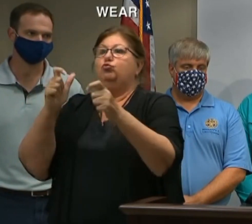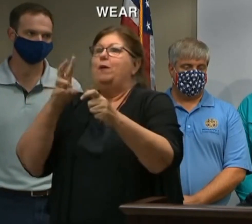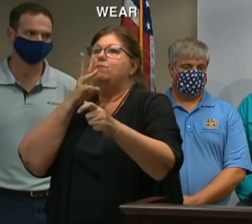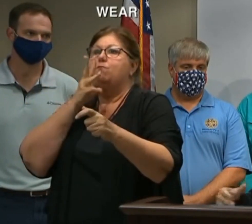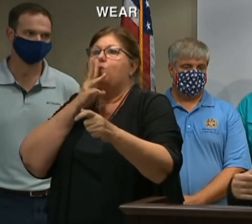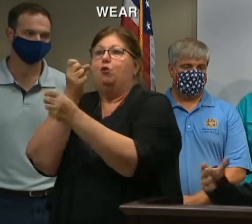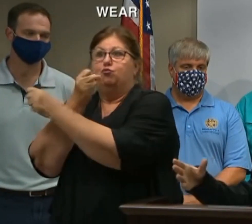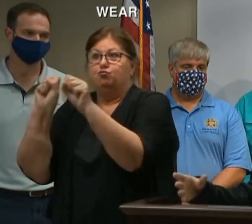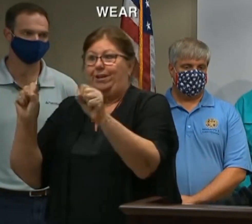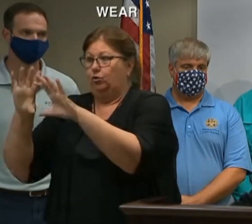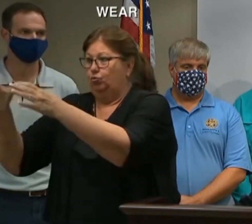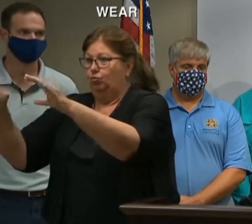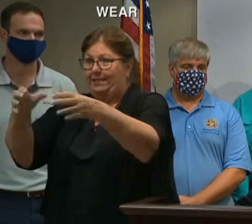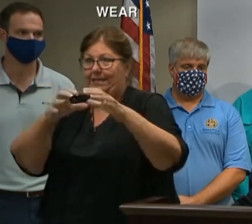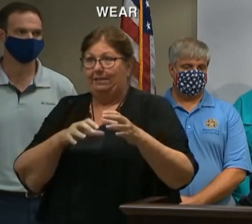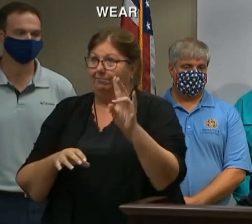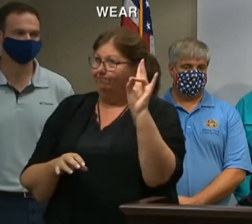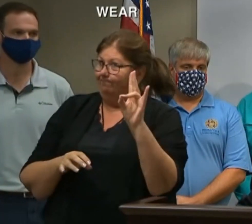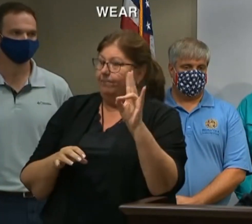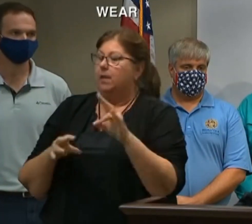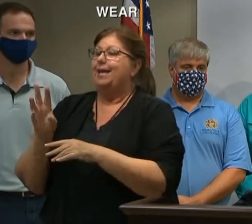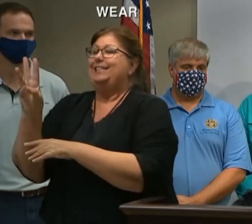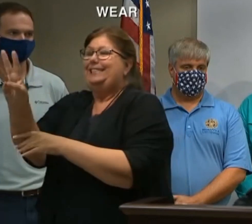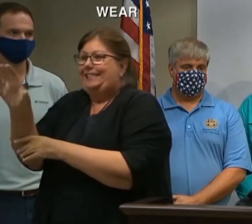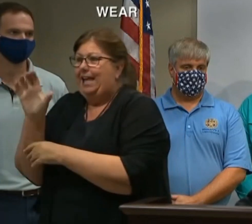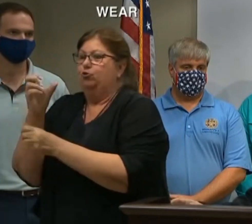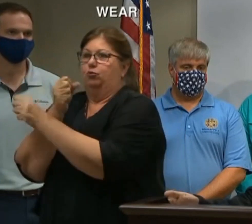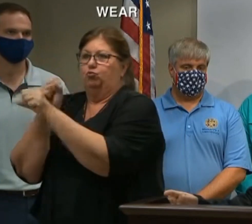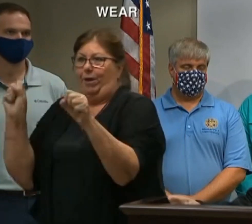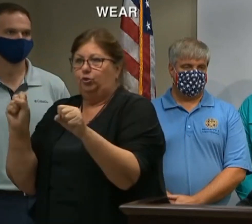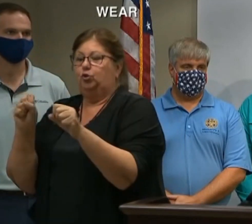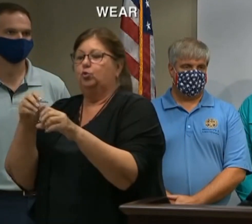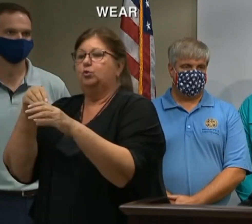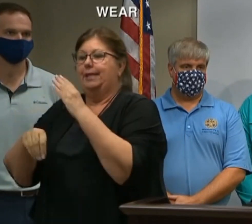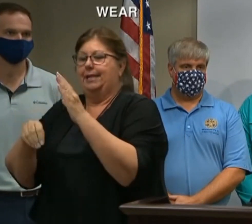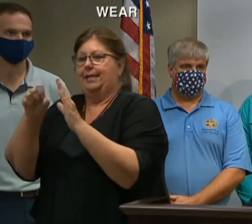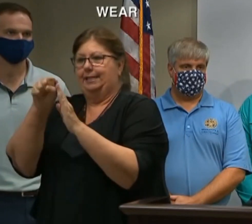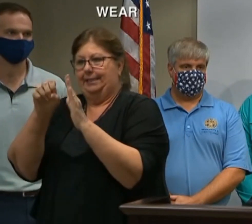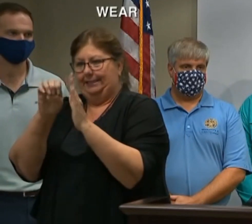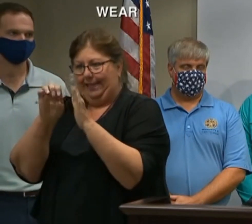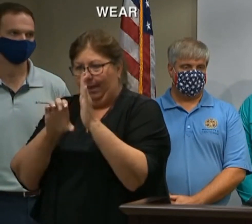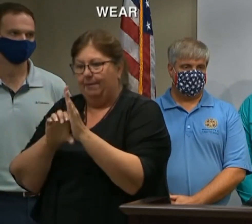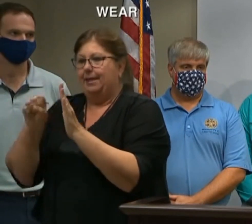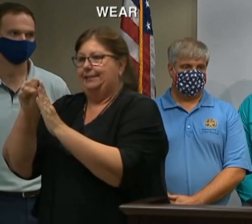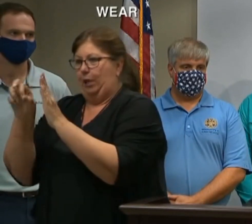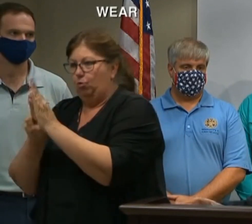600 rescues were done between escambia santa rosa and okaloosa and i really